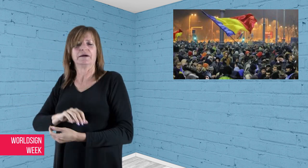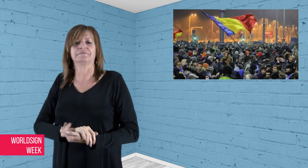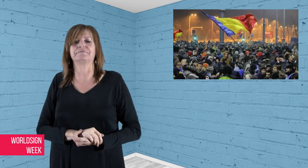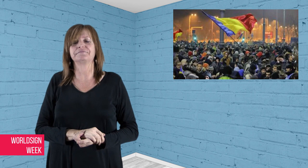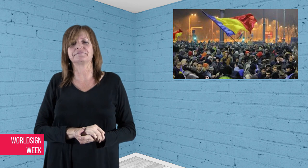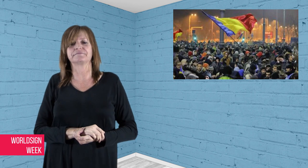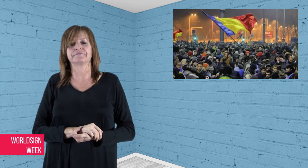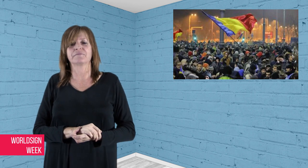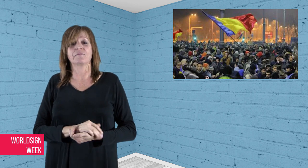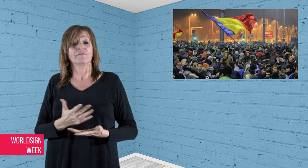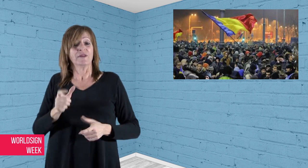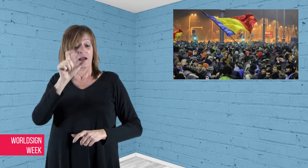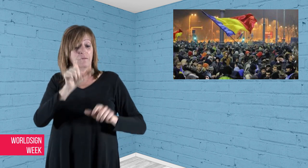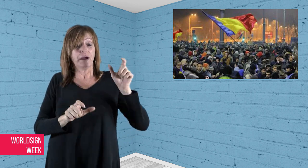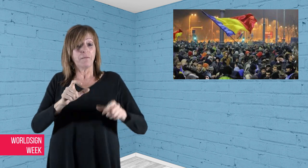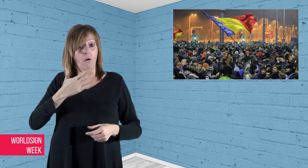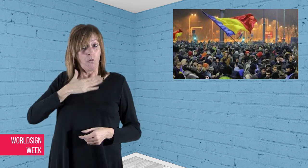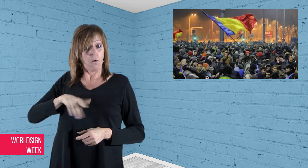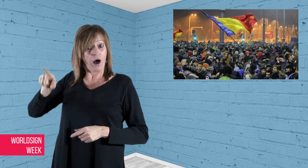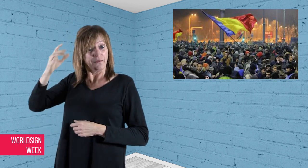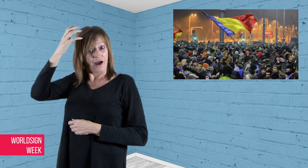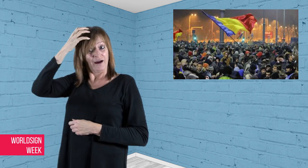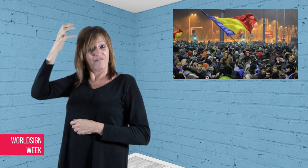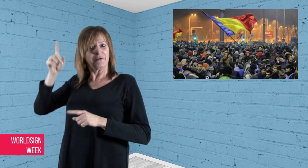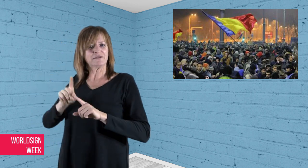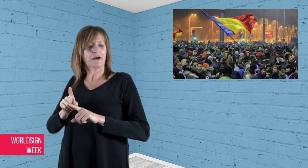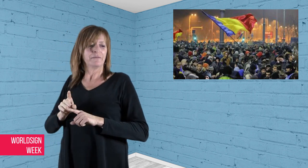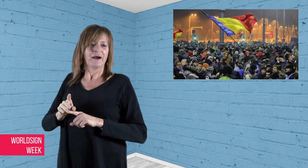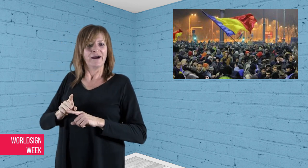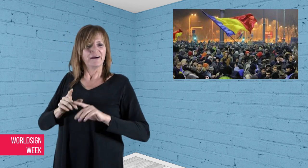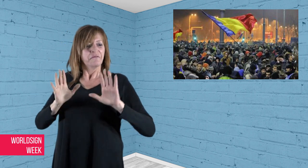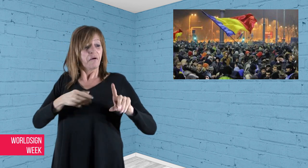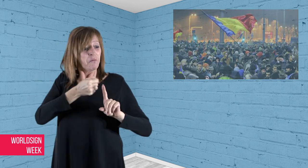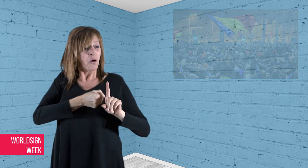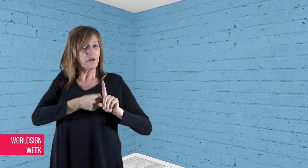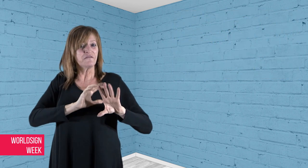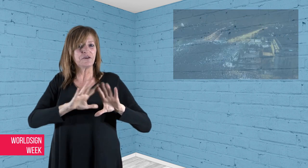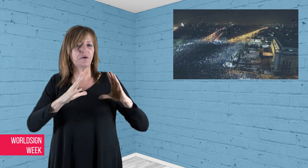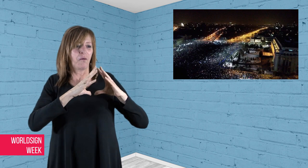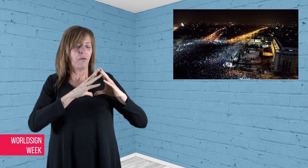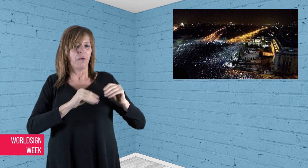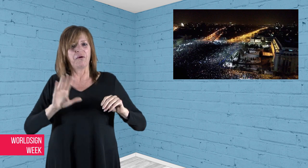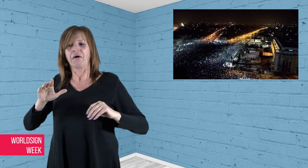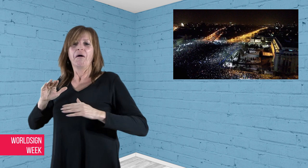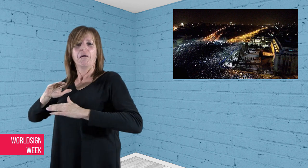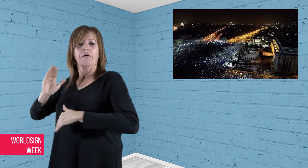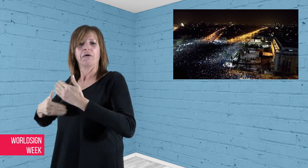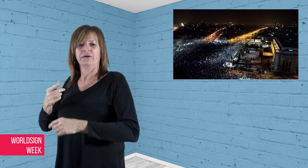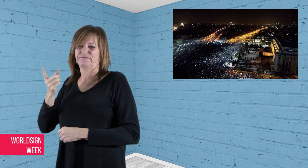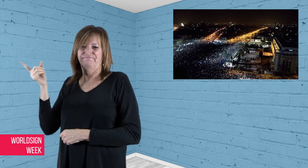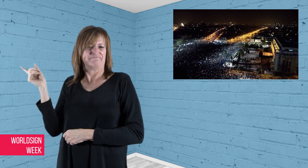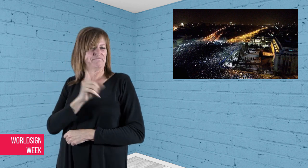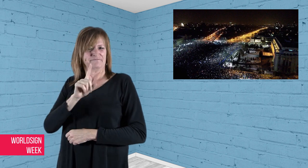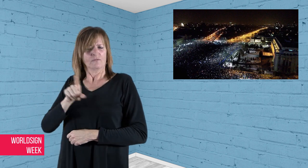telling the government to step down. The people did not want to